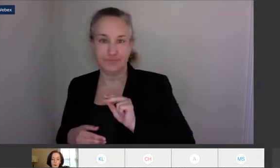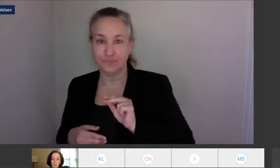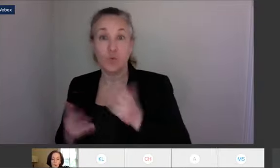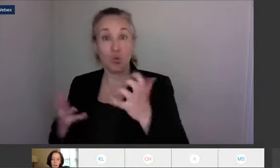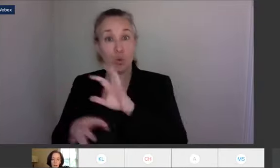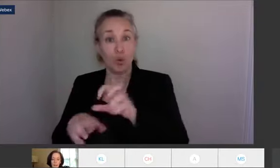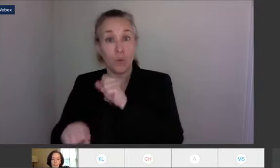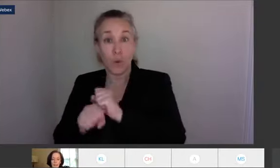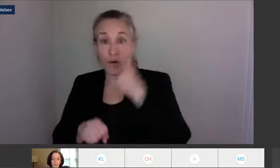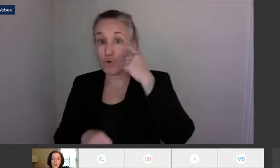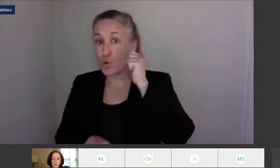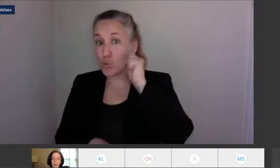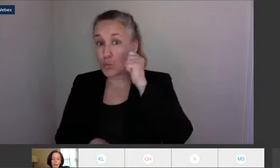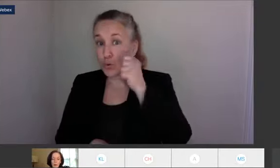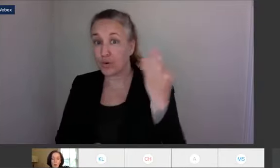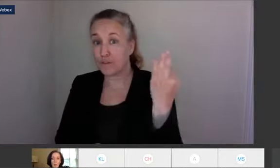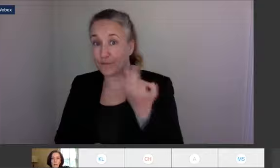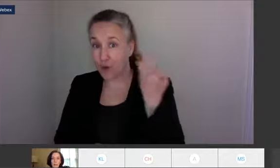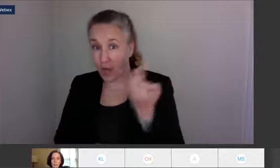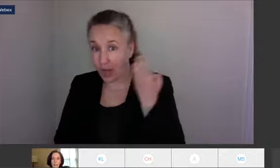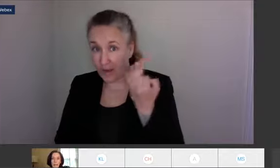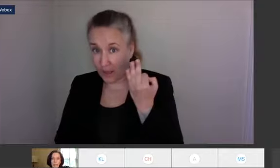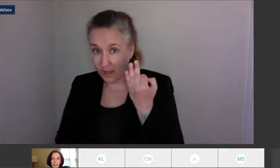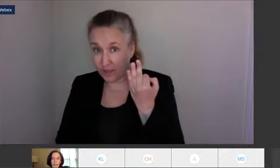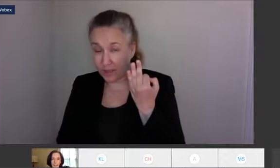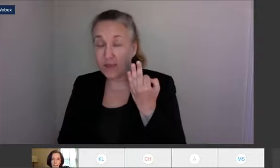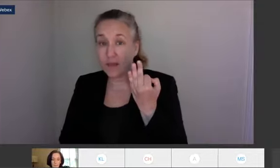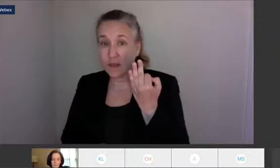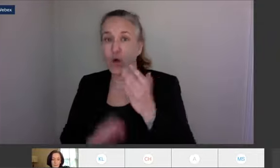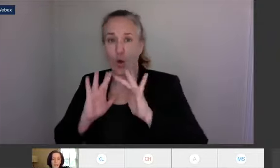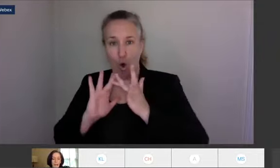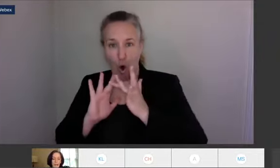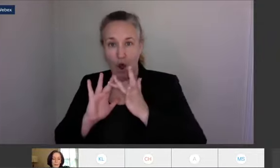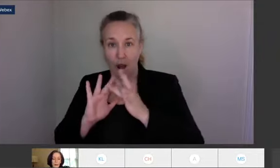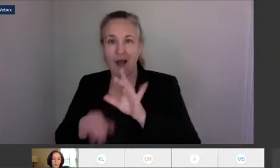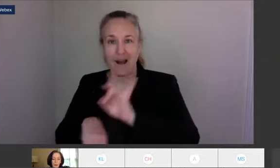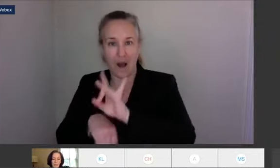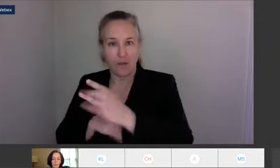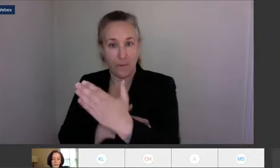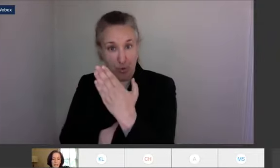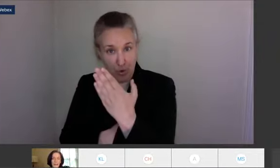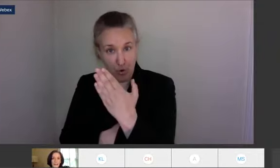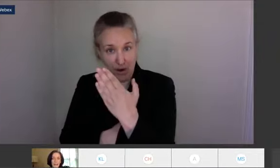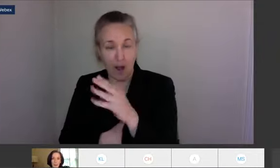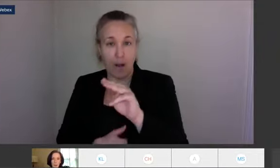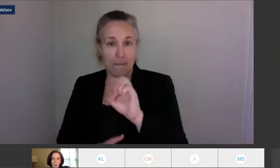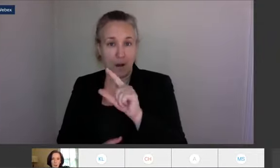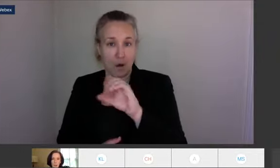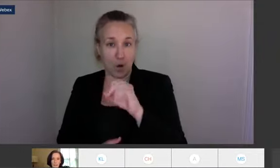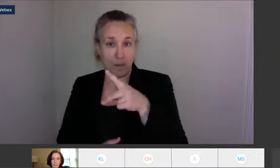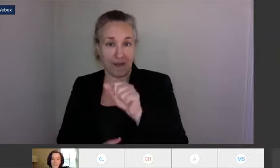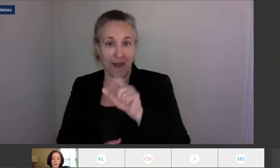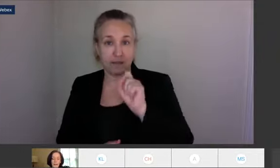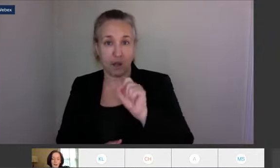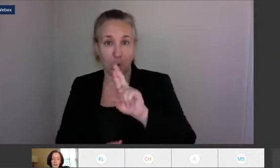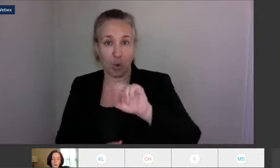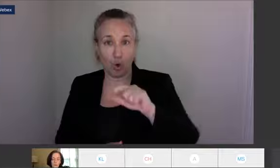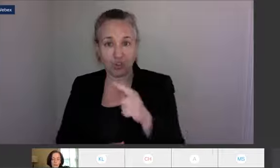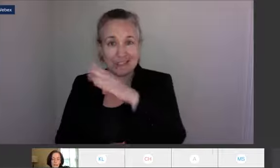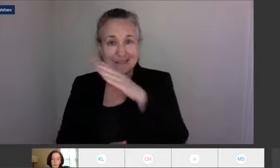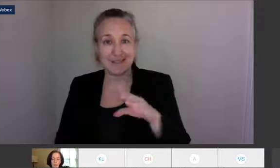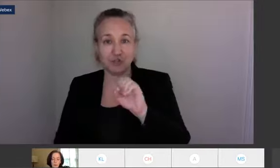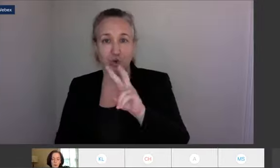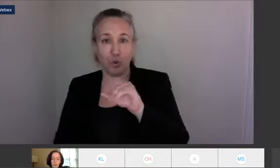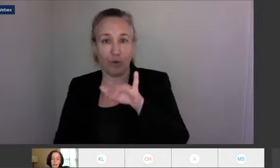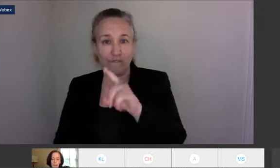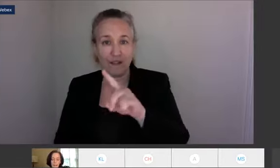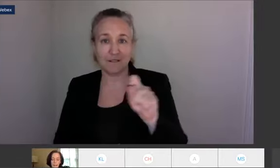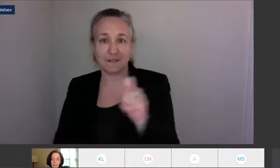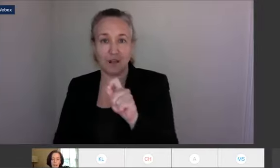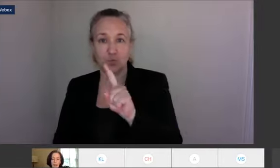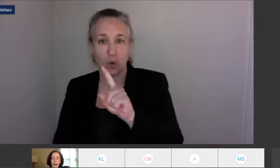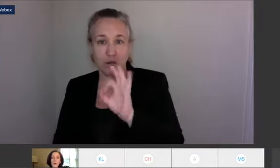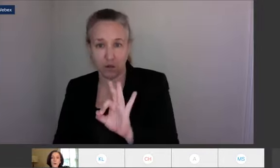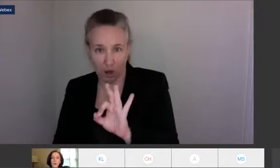Friday you can go online at 8 a.m. at montcopa.org/covid-19 under